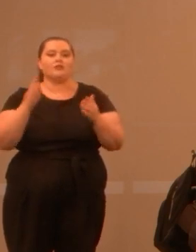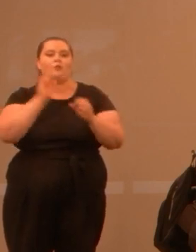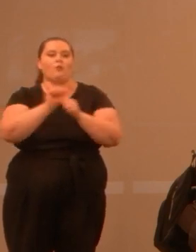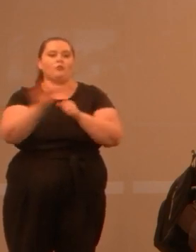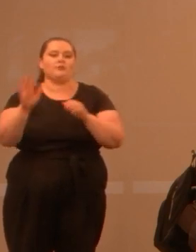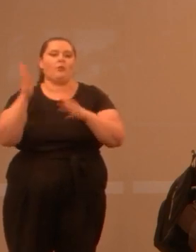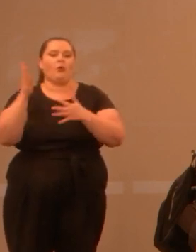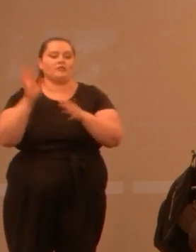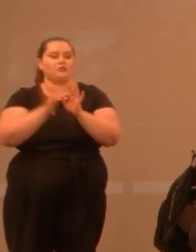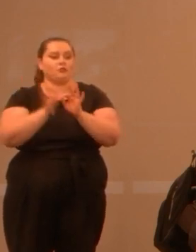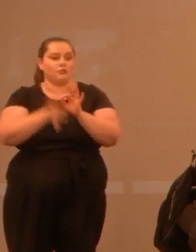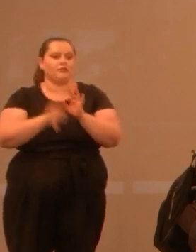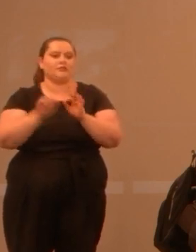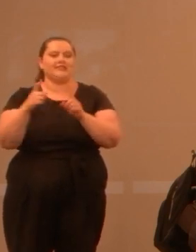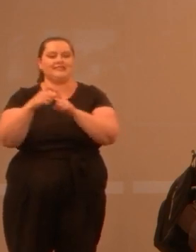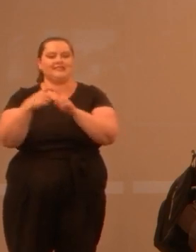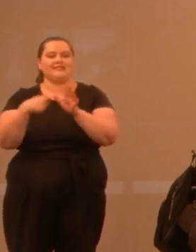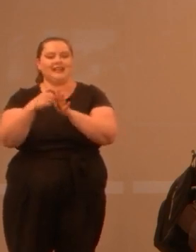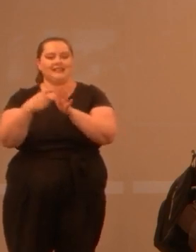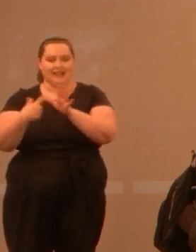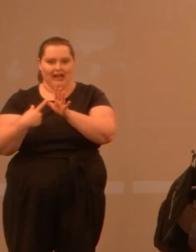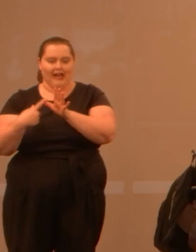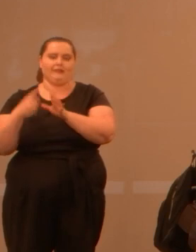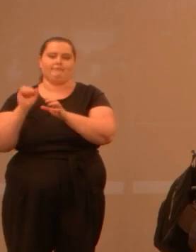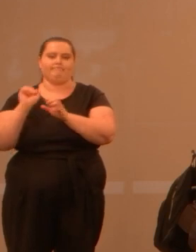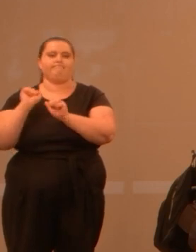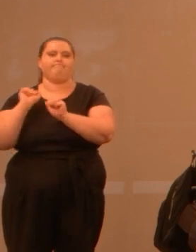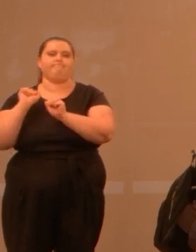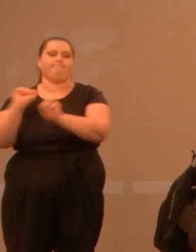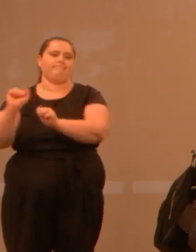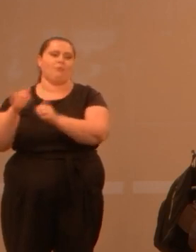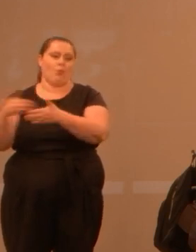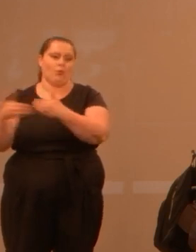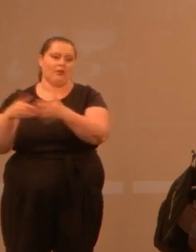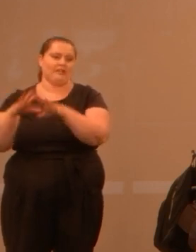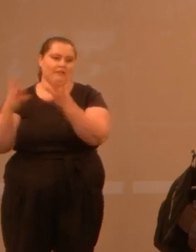is all behind making that happen. So hugely grateful to all that support.